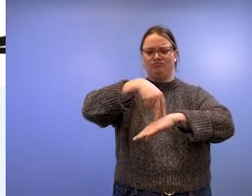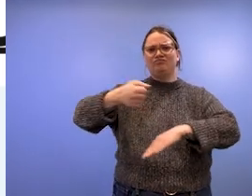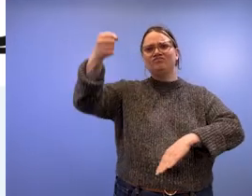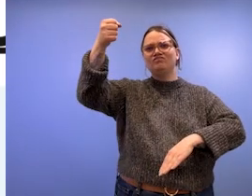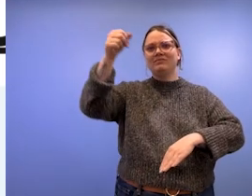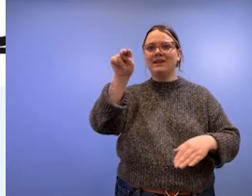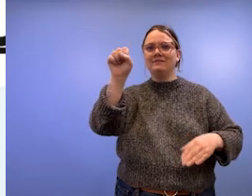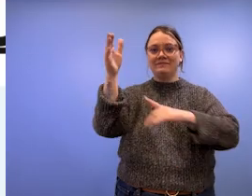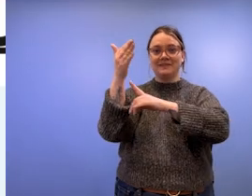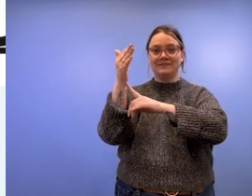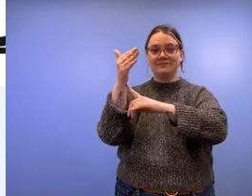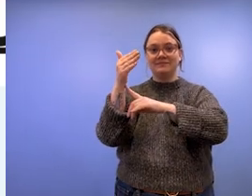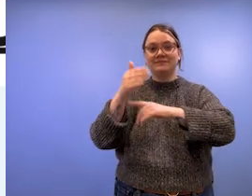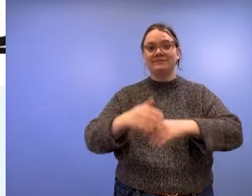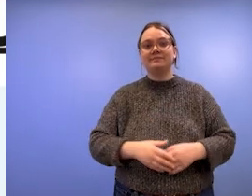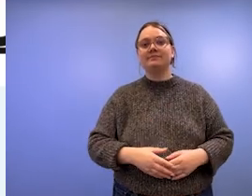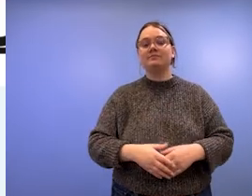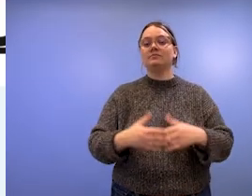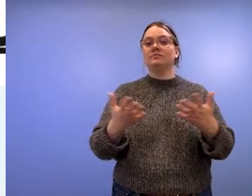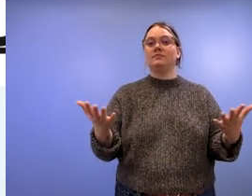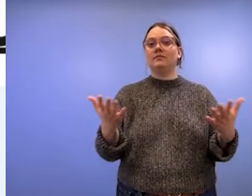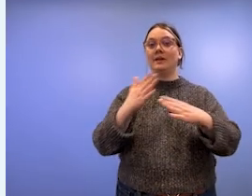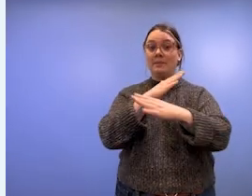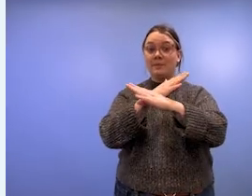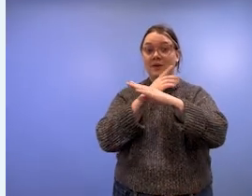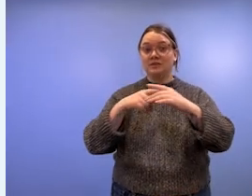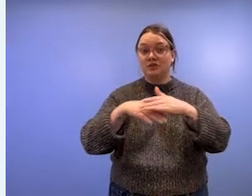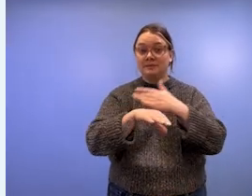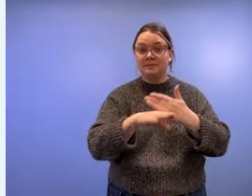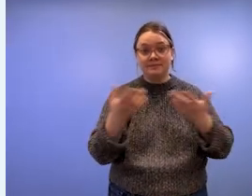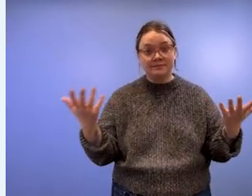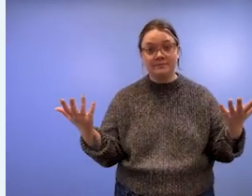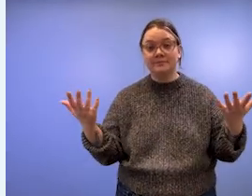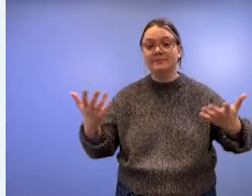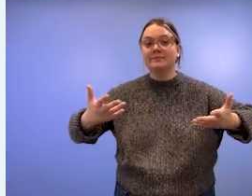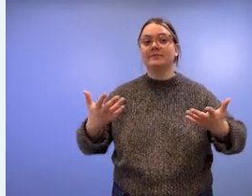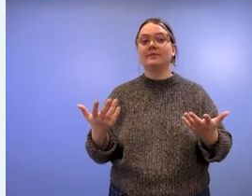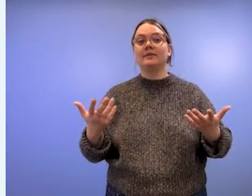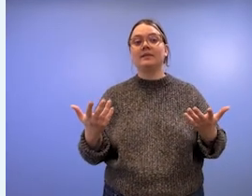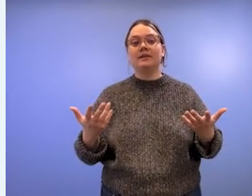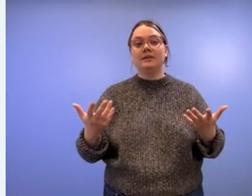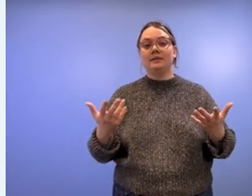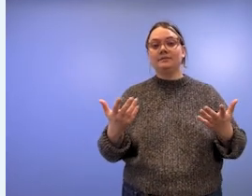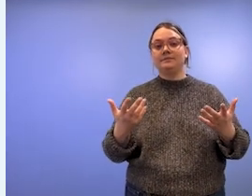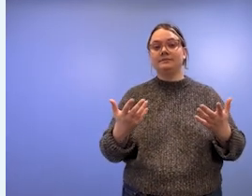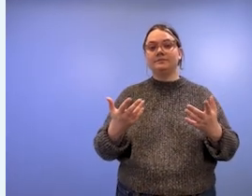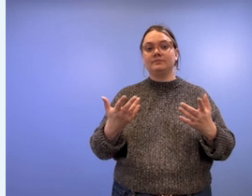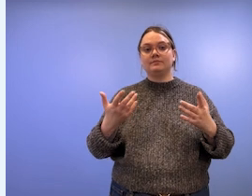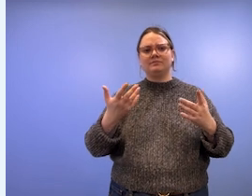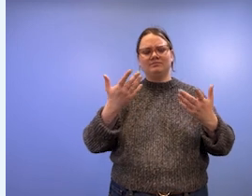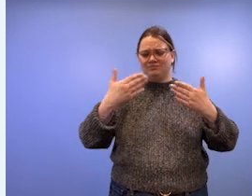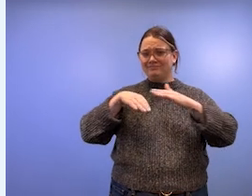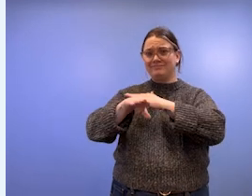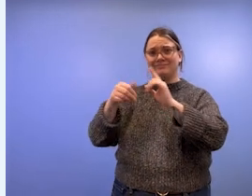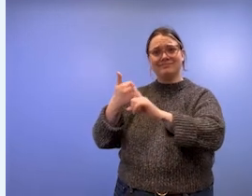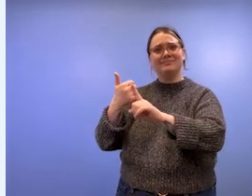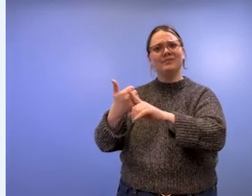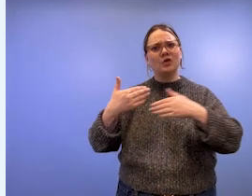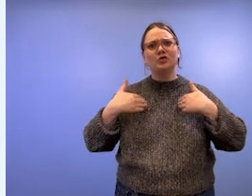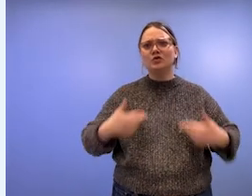holding a Nova Scotian flag. Okay, so. Barriers to accessibility. So accessibility is a human right,